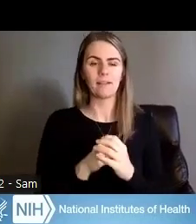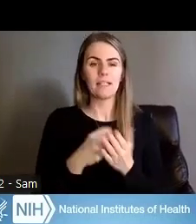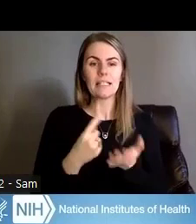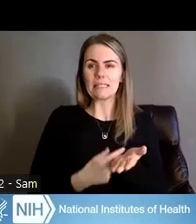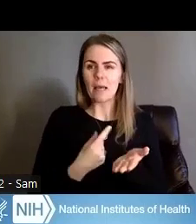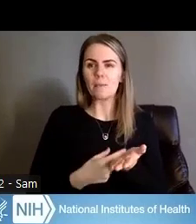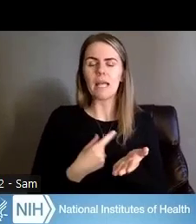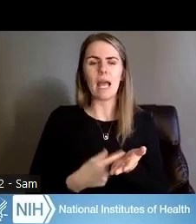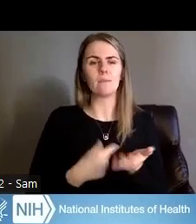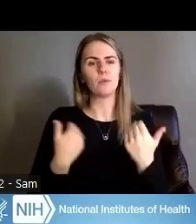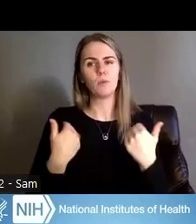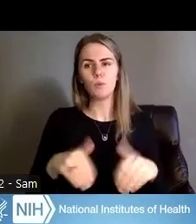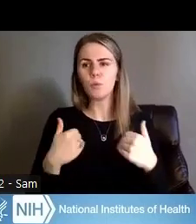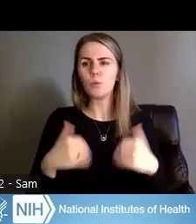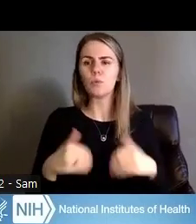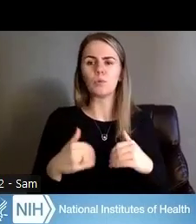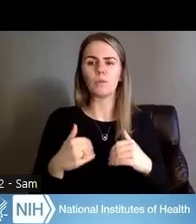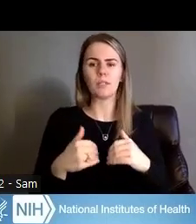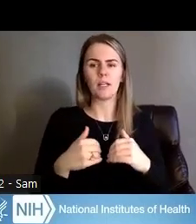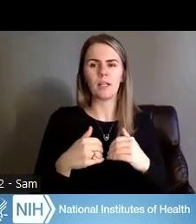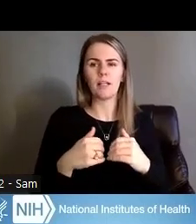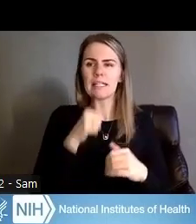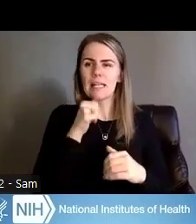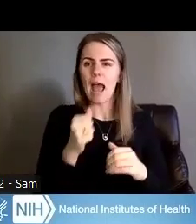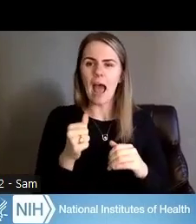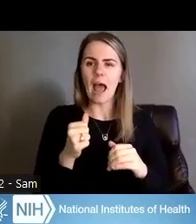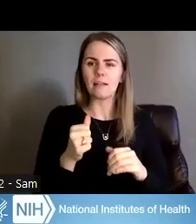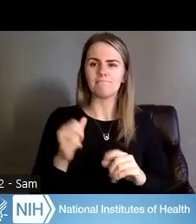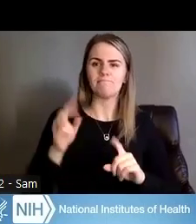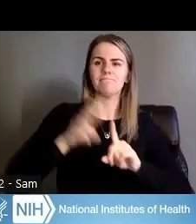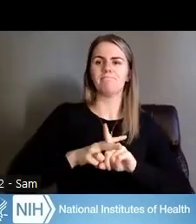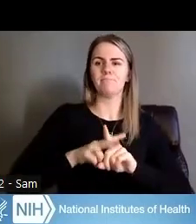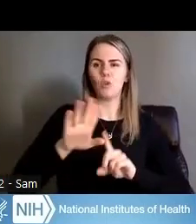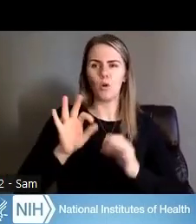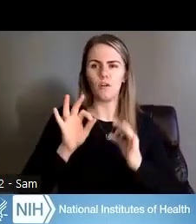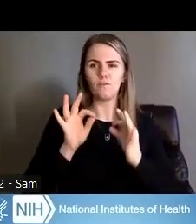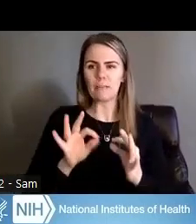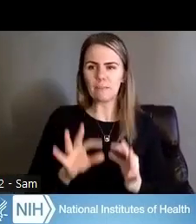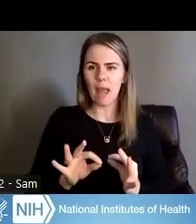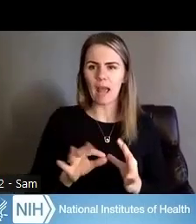where there's different types of pressure. In my experience, the PIs who apply every round